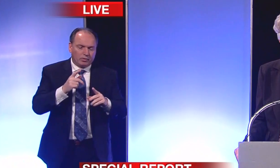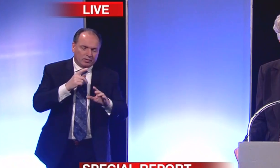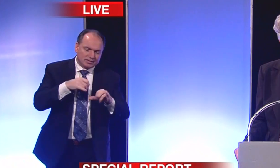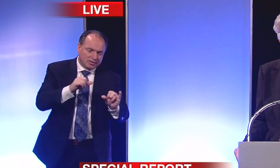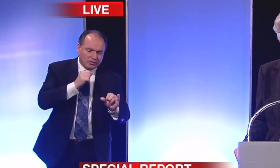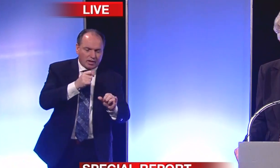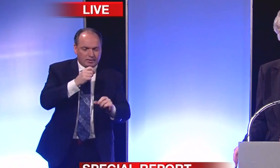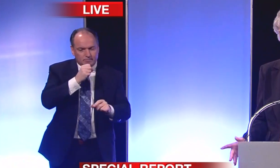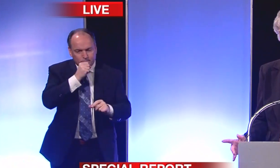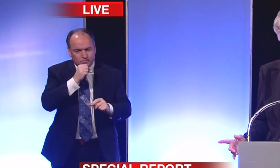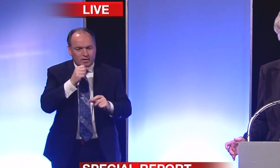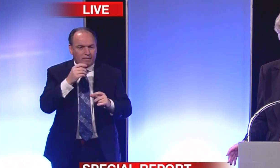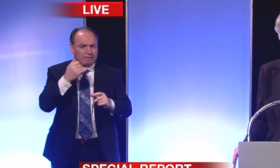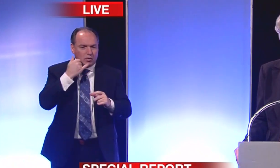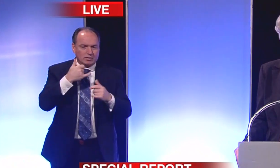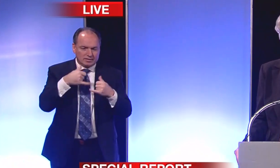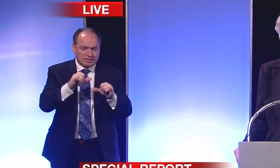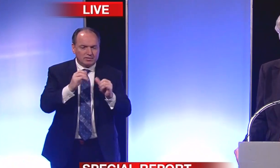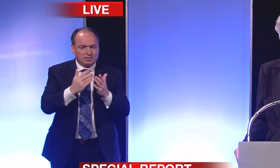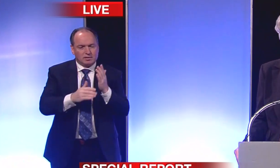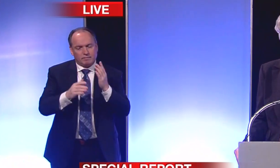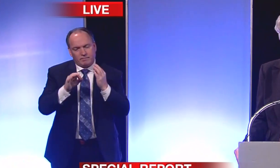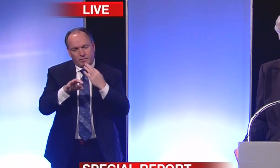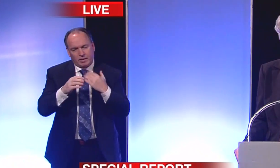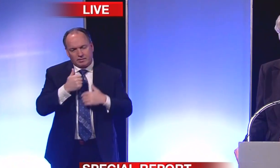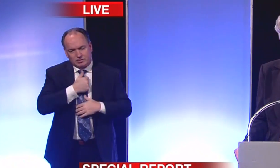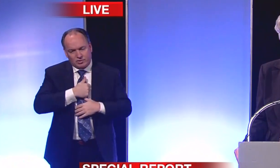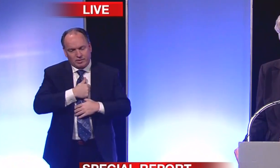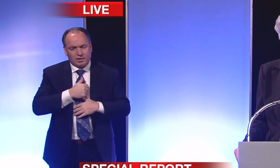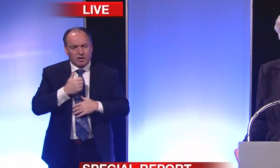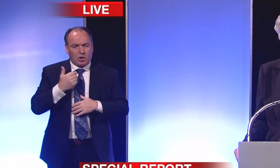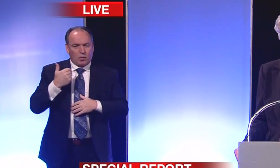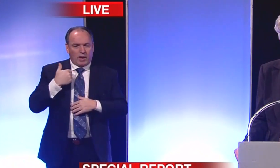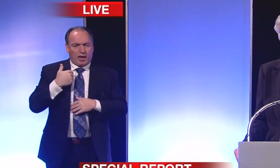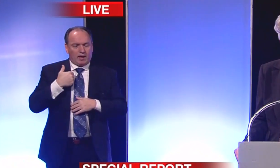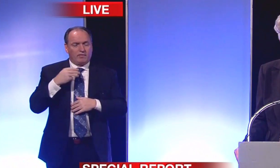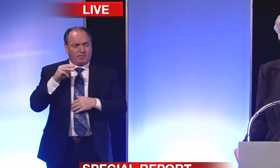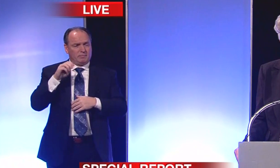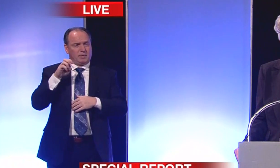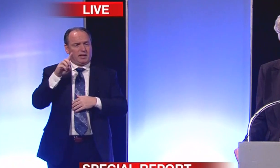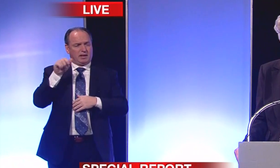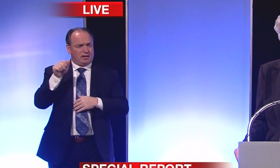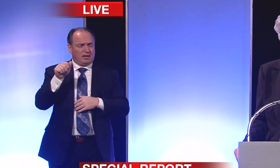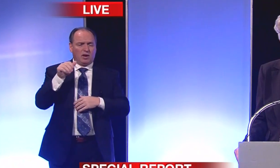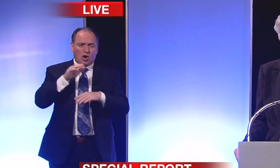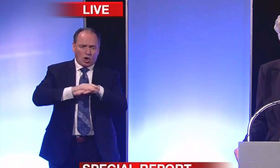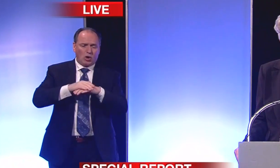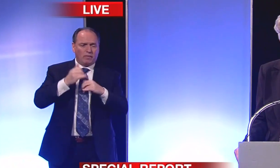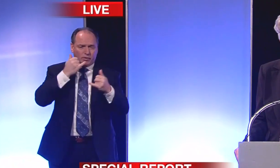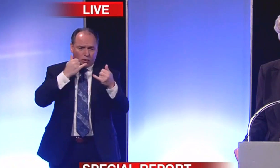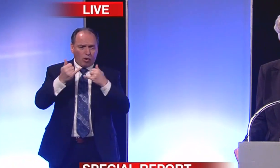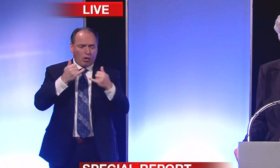PROCESS FROM MY UNDERSTANDING. AND THERE IS STILL FEEDBACK I UNDERSTAND IT'S PROBABLY SOME